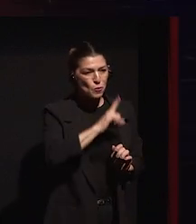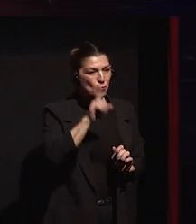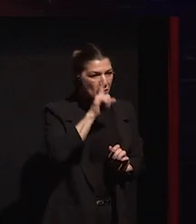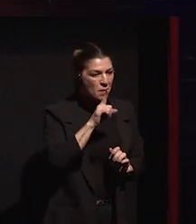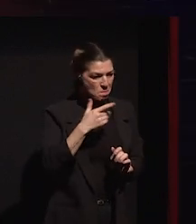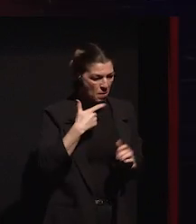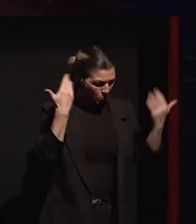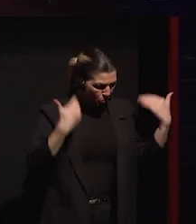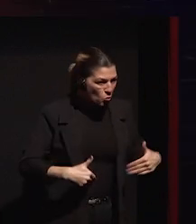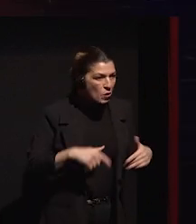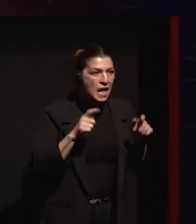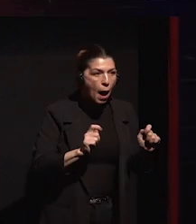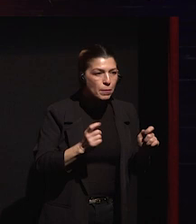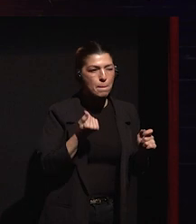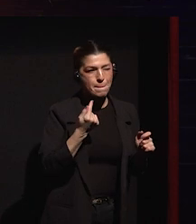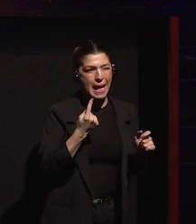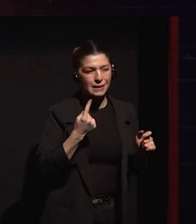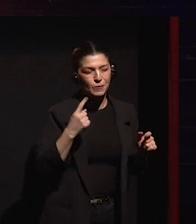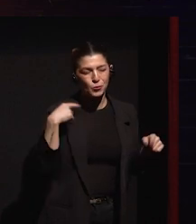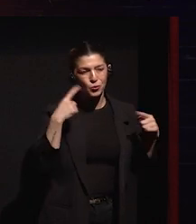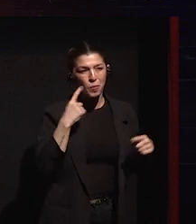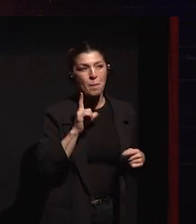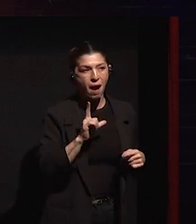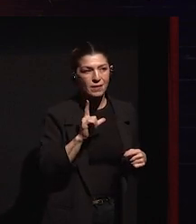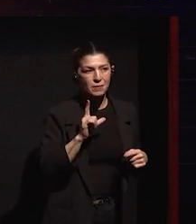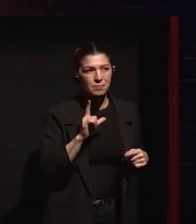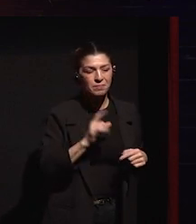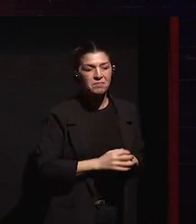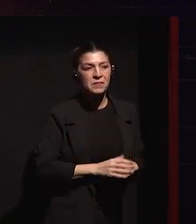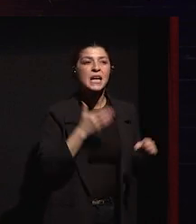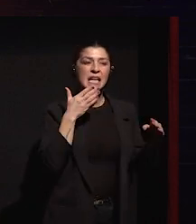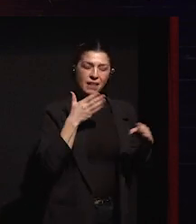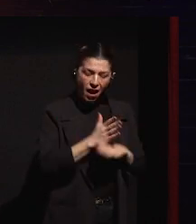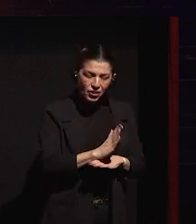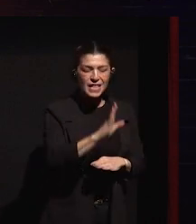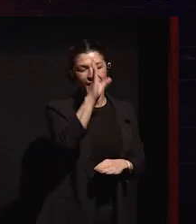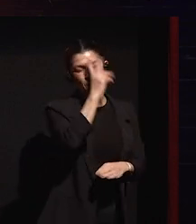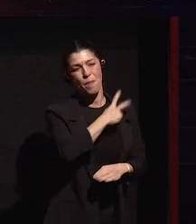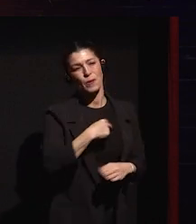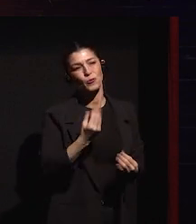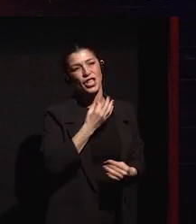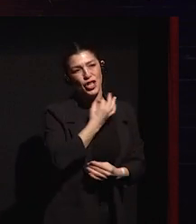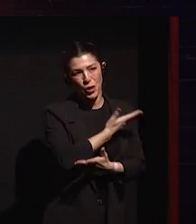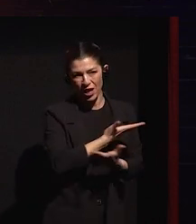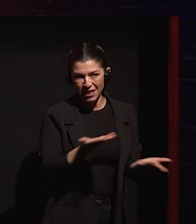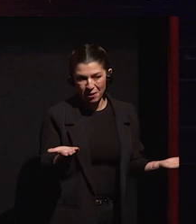But I really want to thank the municipality enormously. And also this beautiful venue.